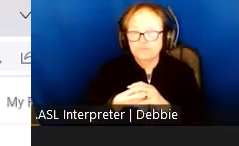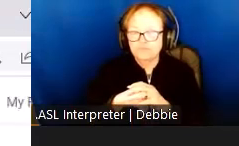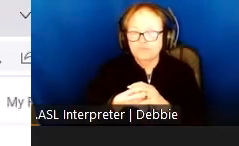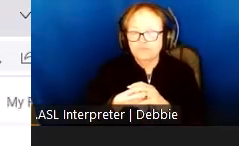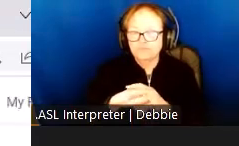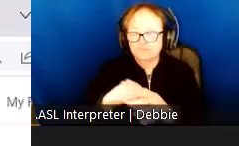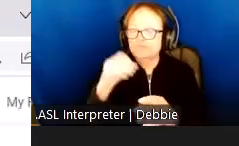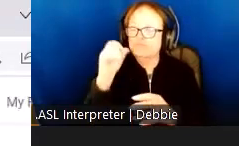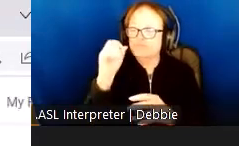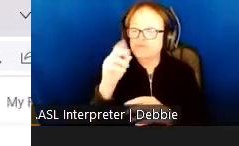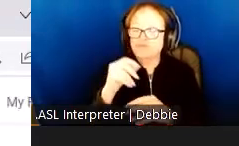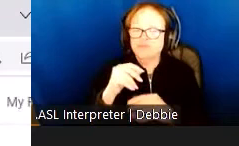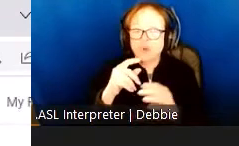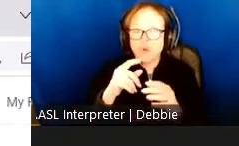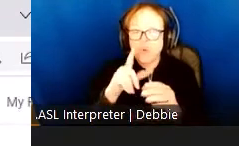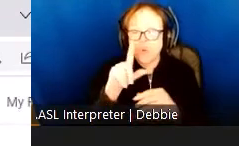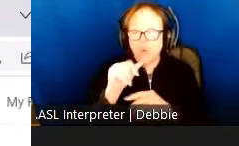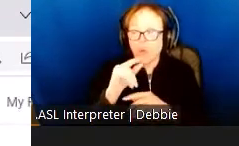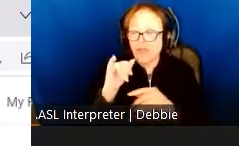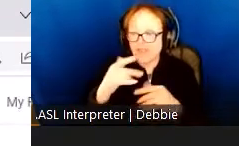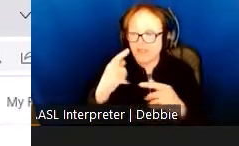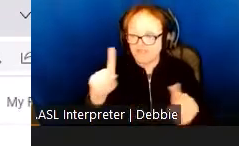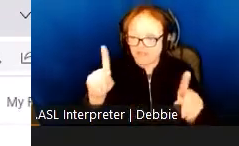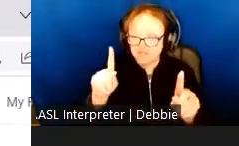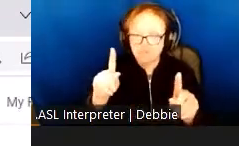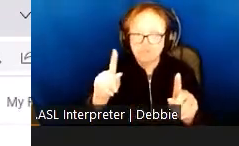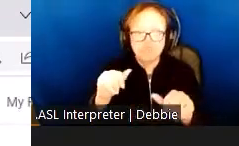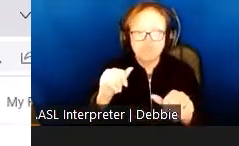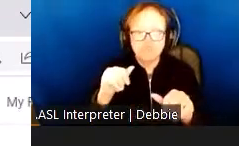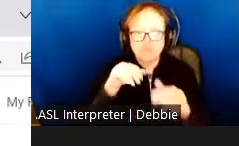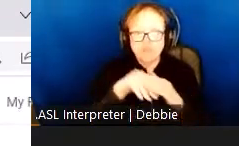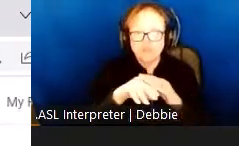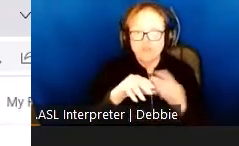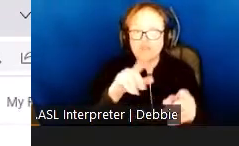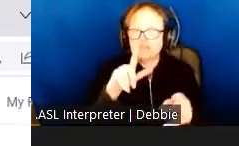Once you’re logged in you’ll be directed to a landing page that will list all the account